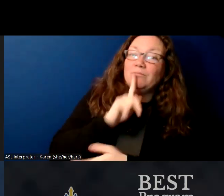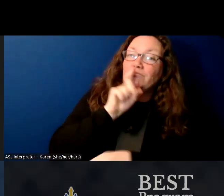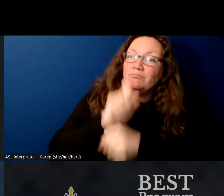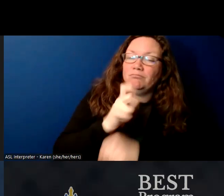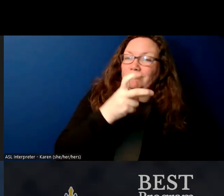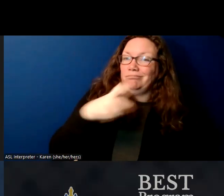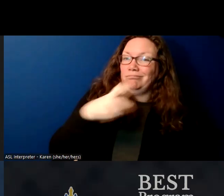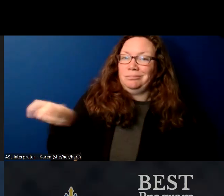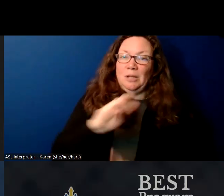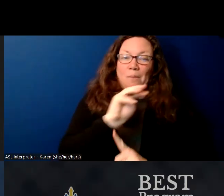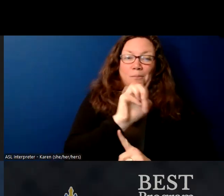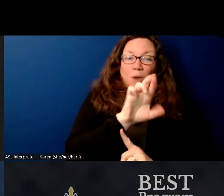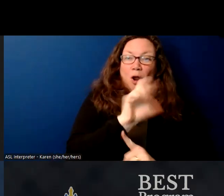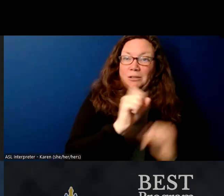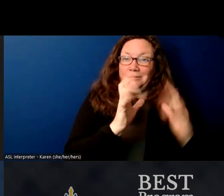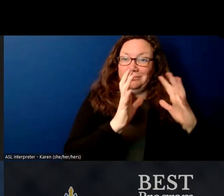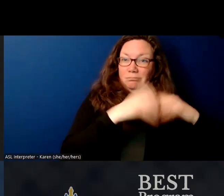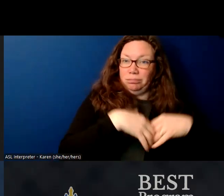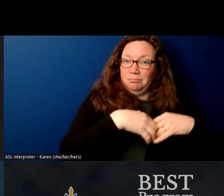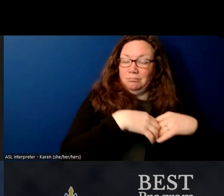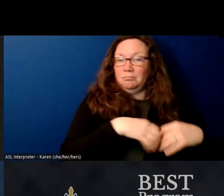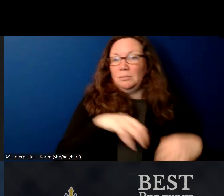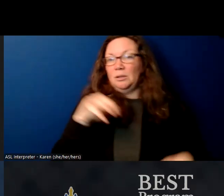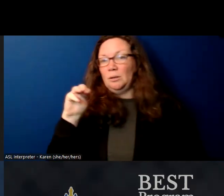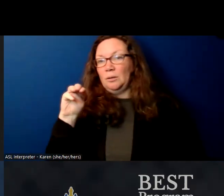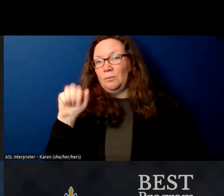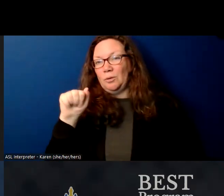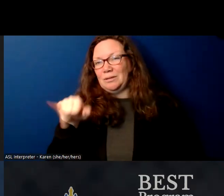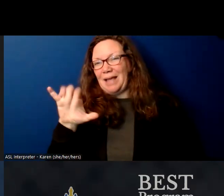and bring mosaic up over about a week and a half to two week period.